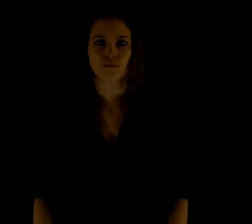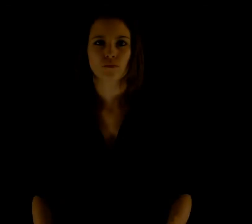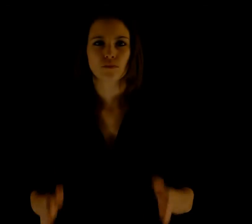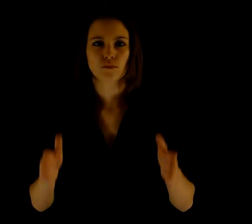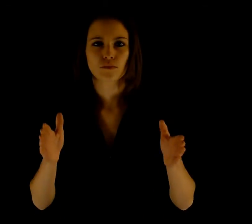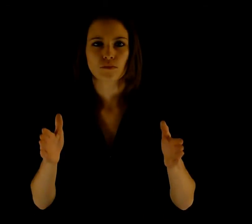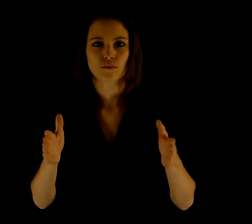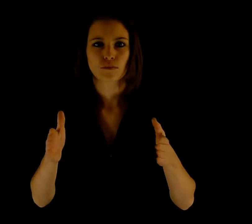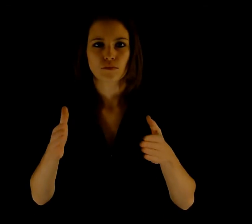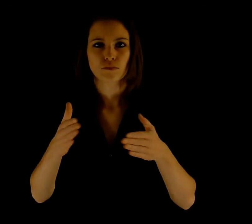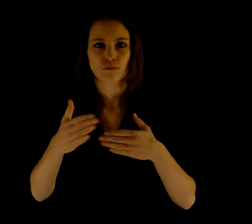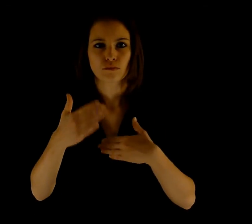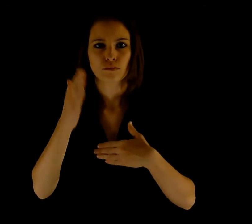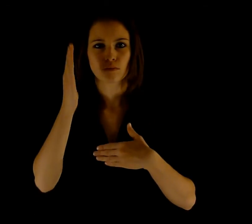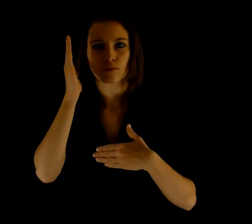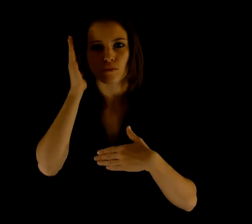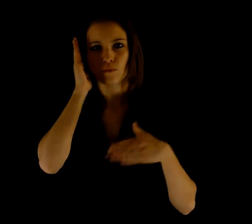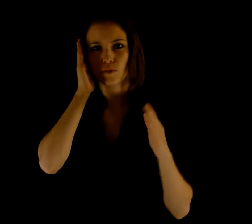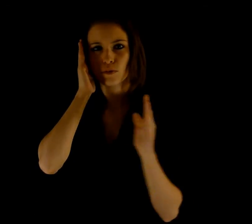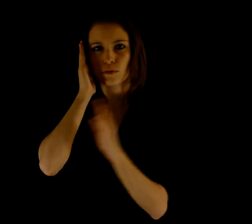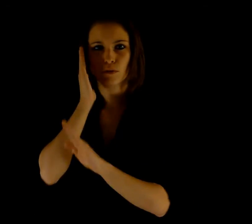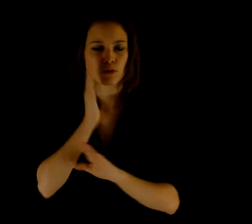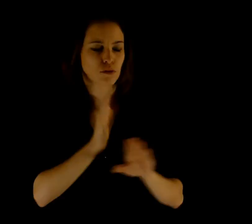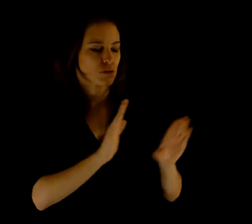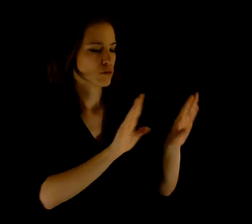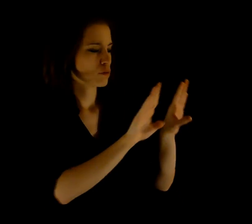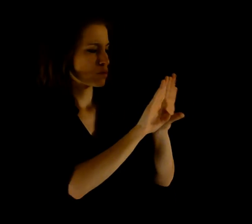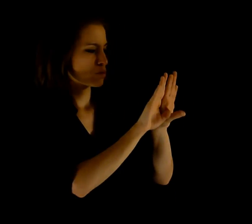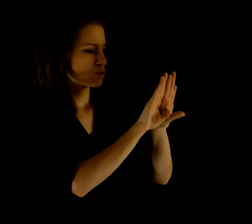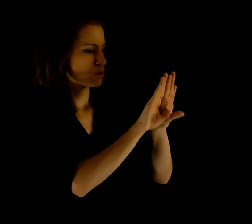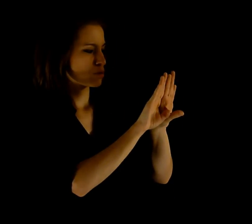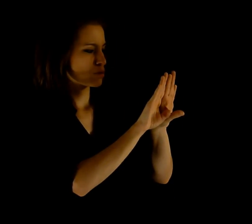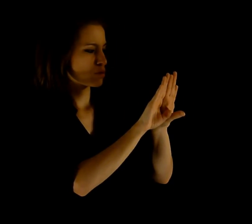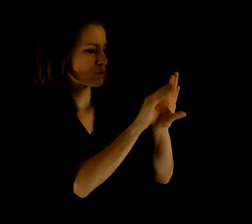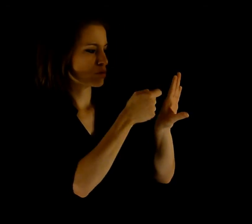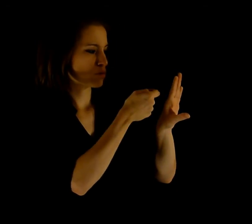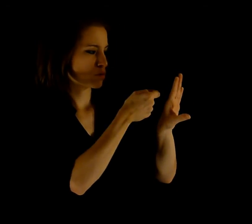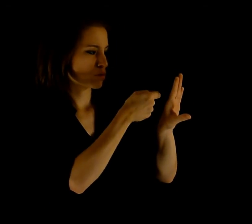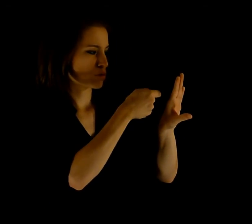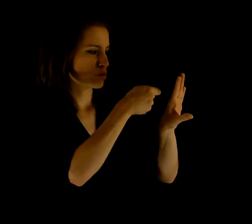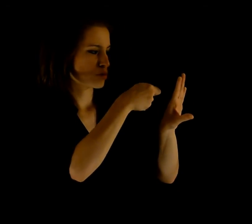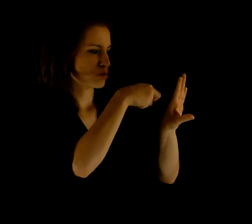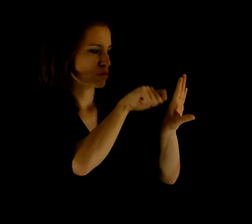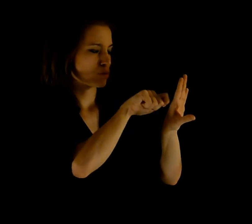ROOM BED HIS CLOSE LOCK-DOOR Locked in his bedroom